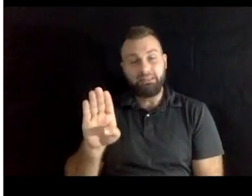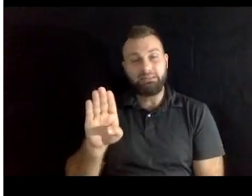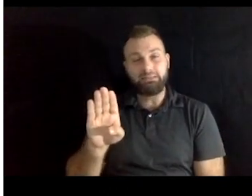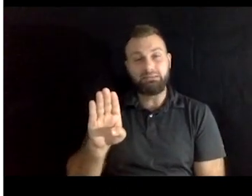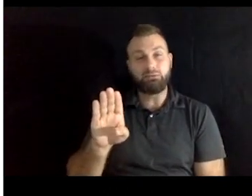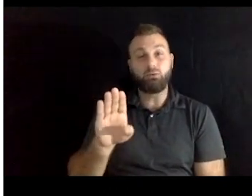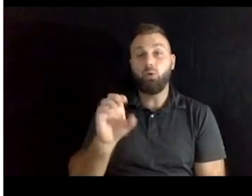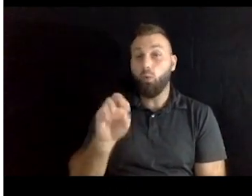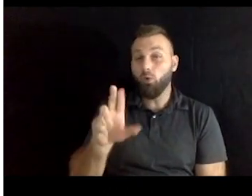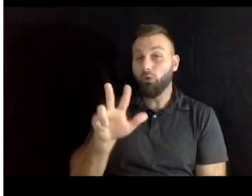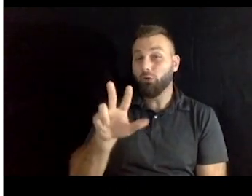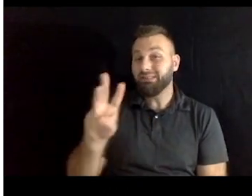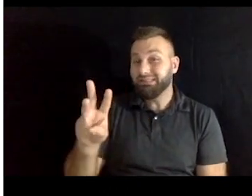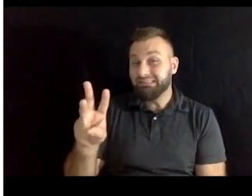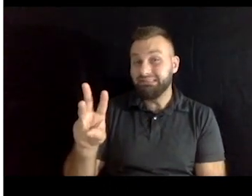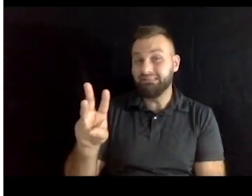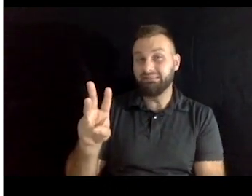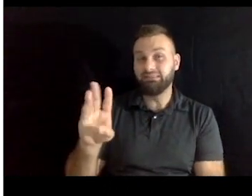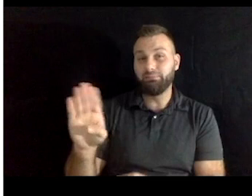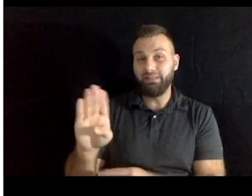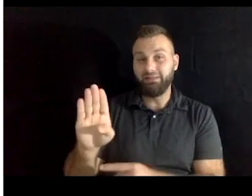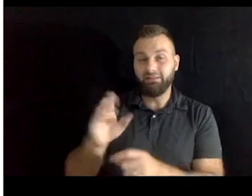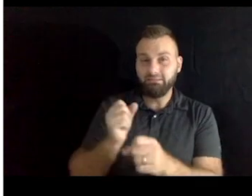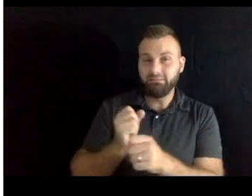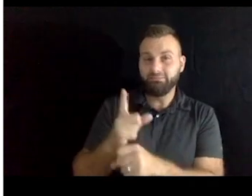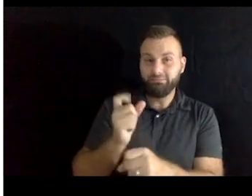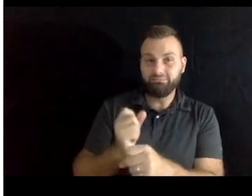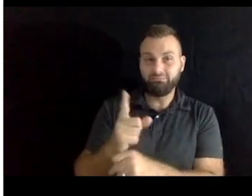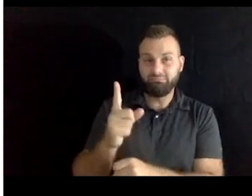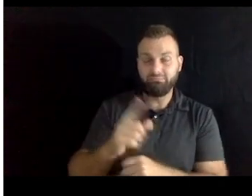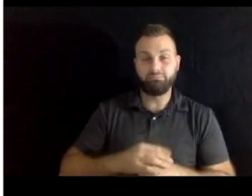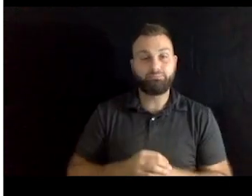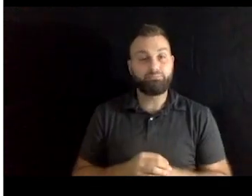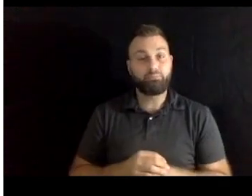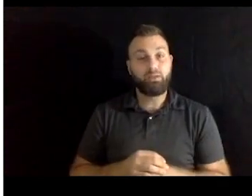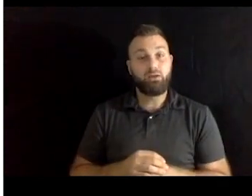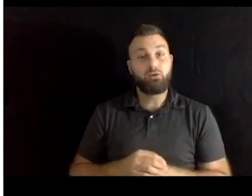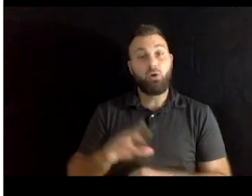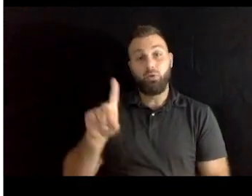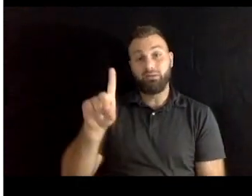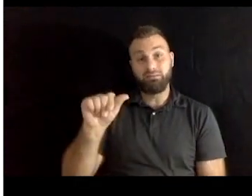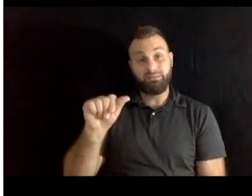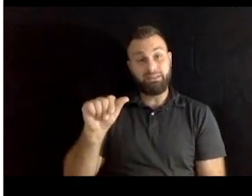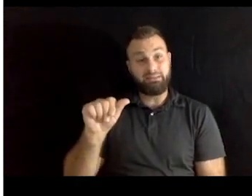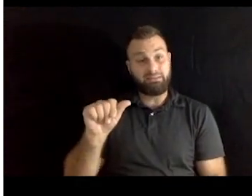or about 36 billion dollars annualized. So if you add up the disability